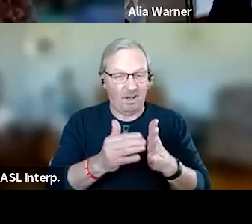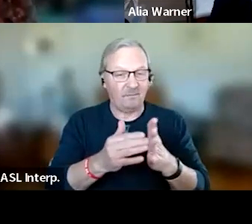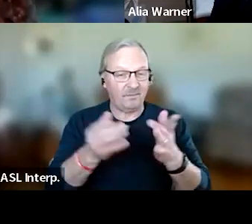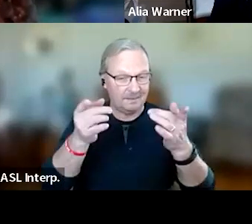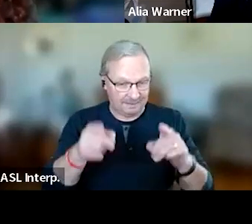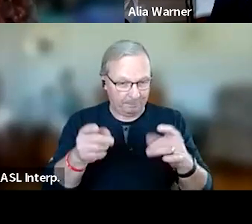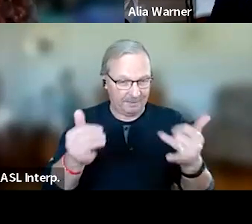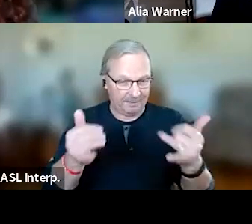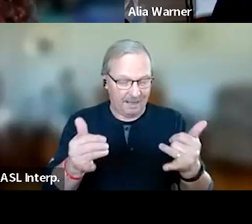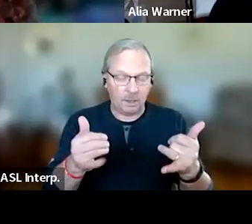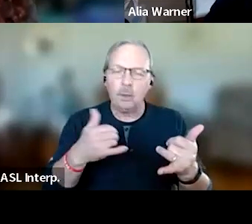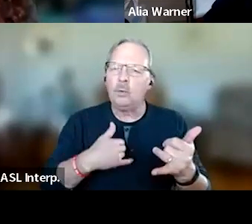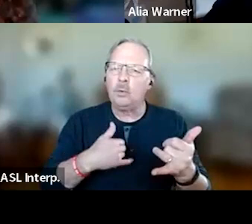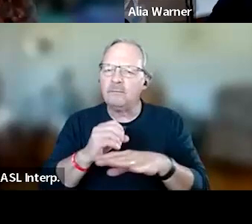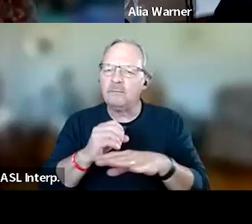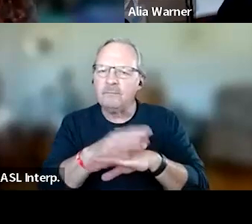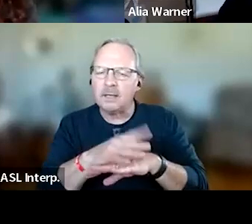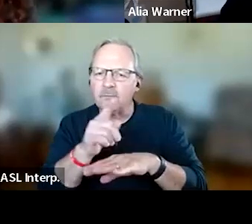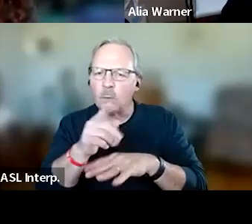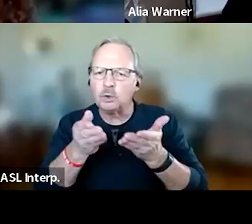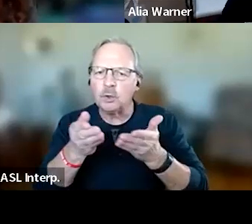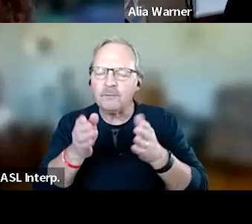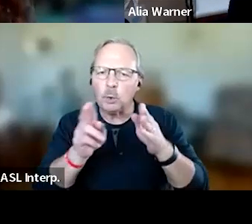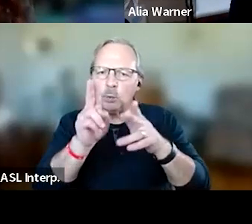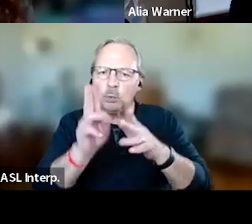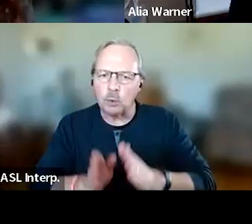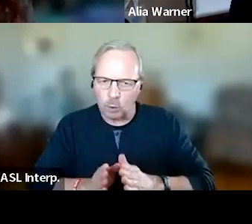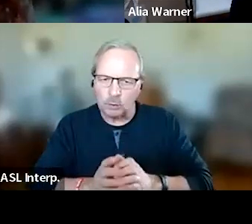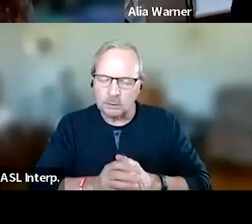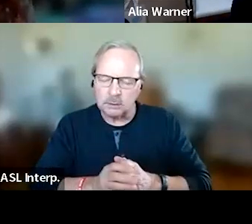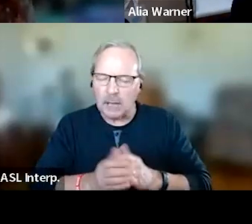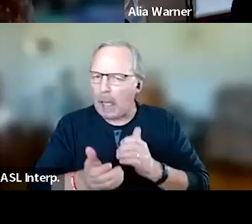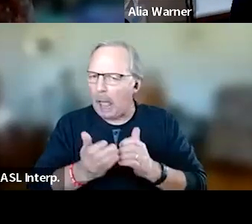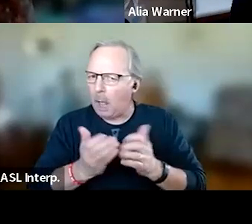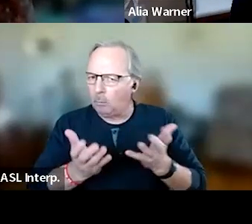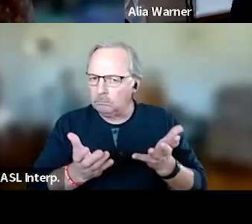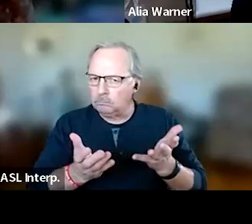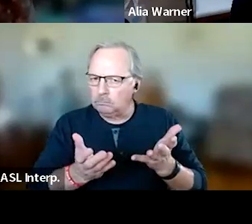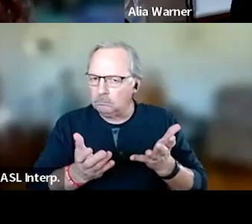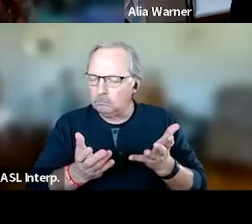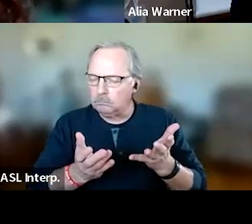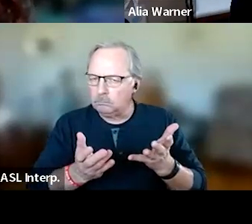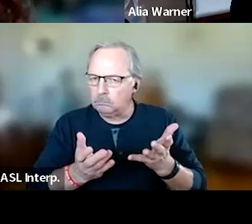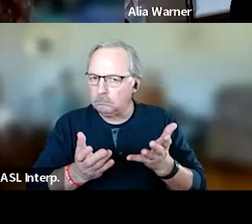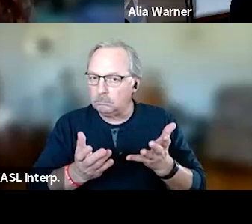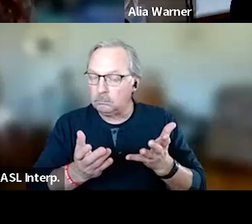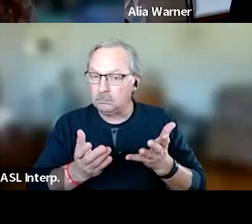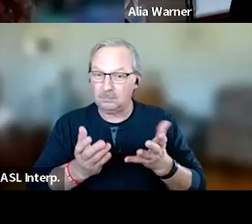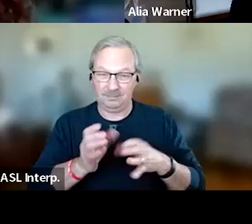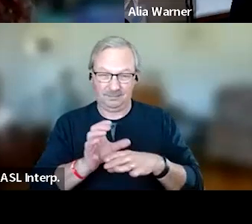Do you have any advice for service users as to how we can make things less traumatic if it has to happen?